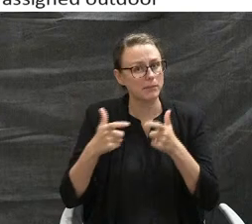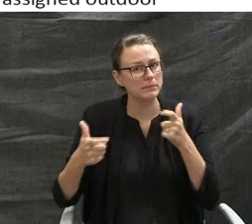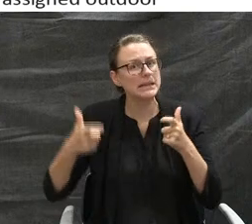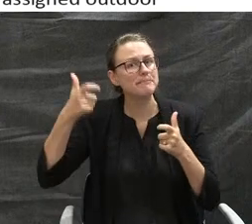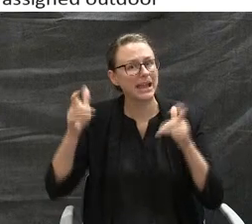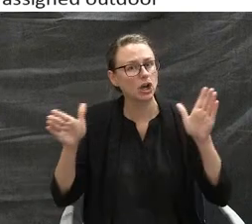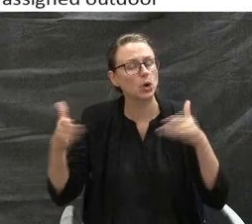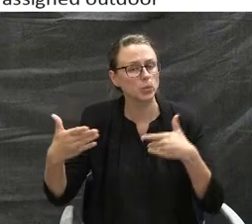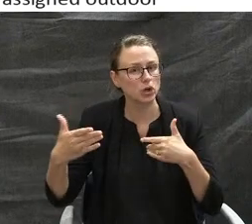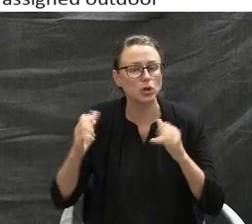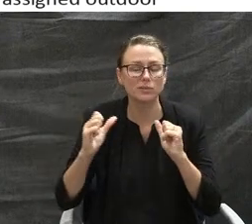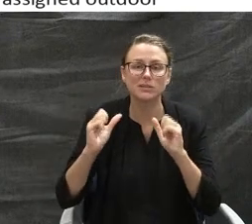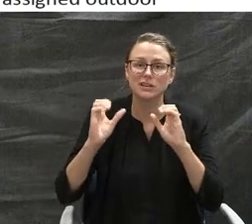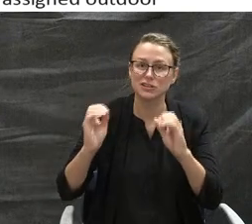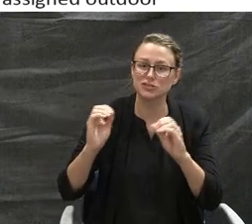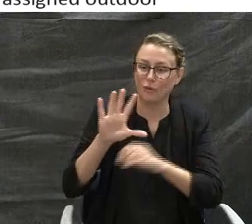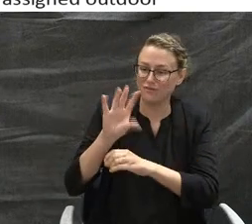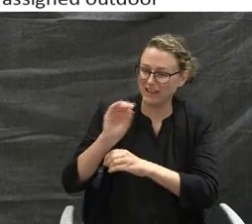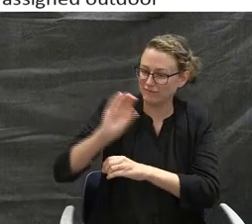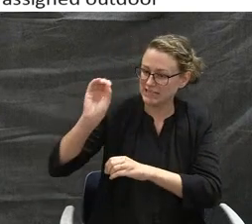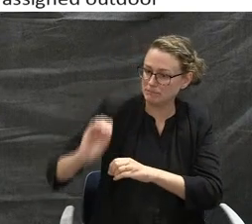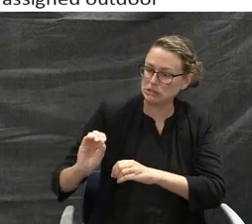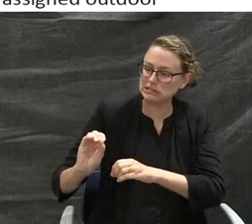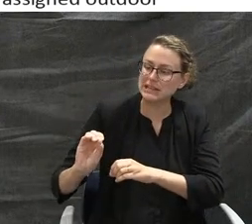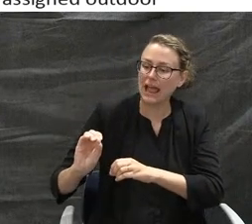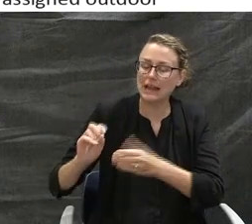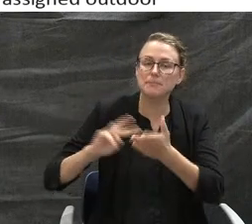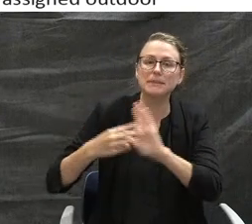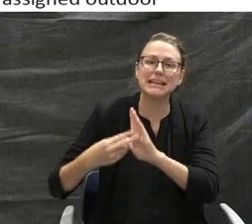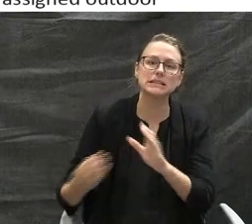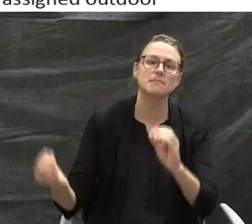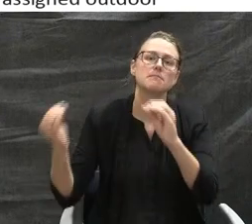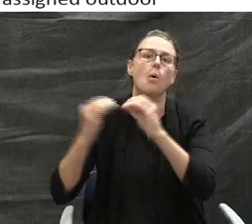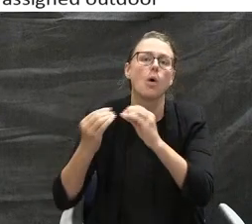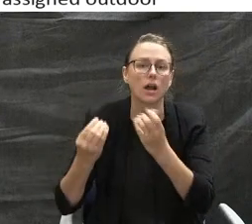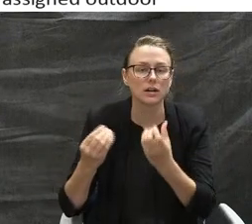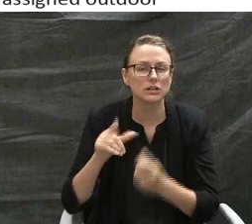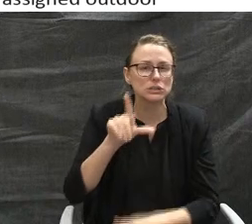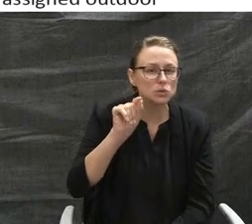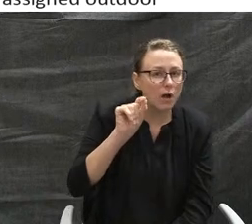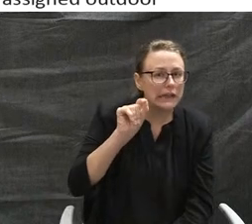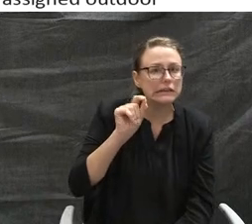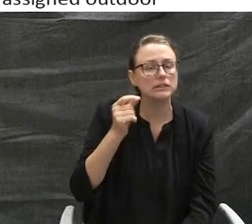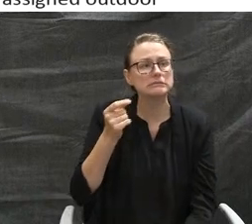larger rooms so that the 50% might mean 20 to 21 students in